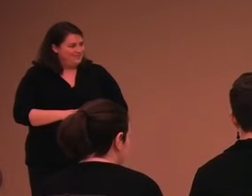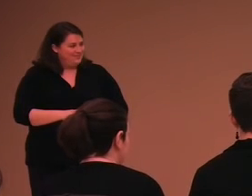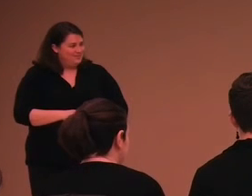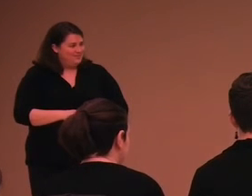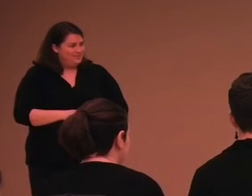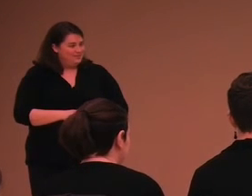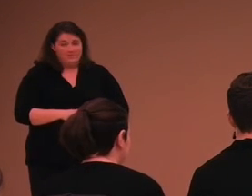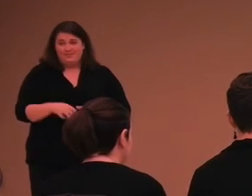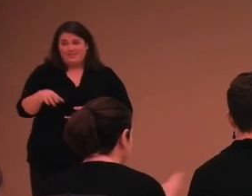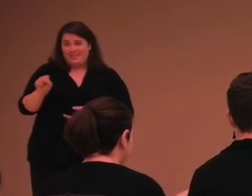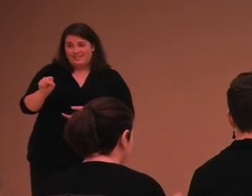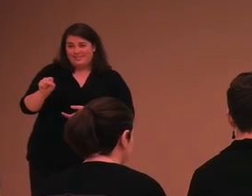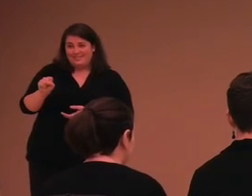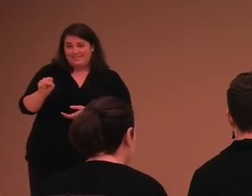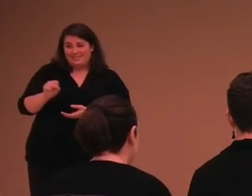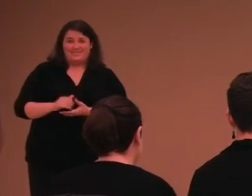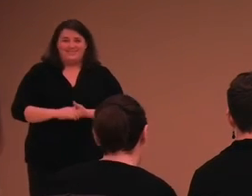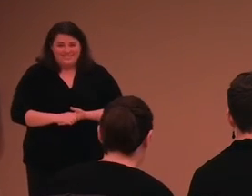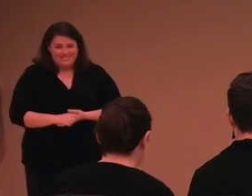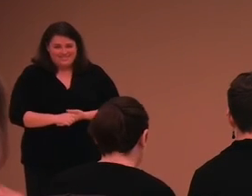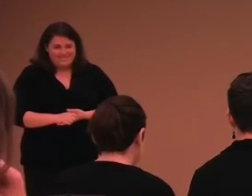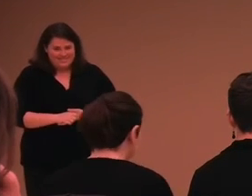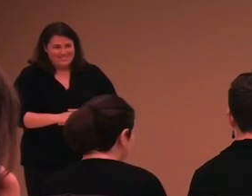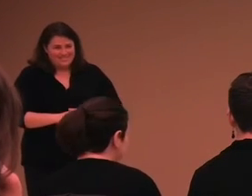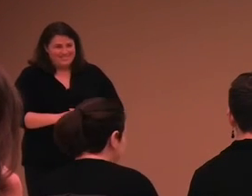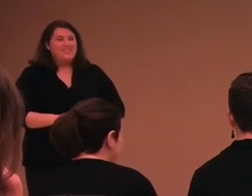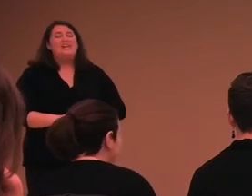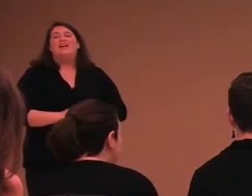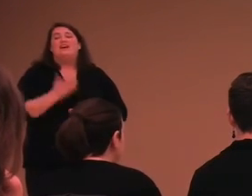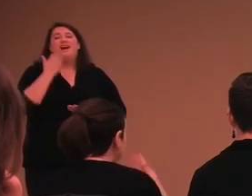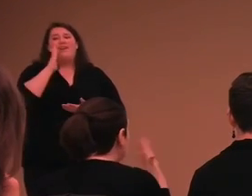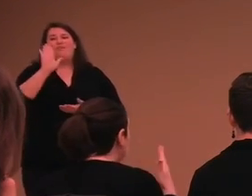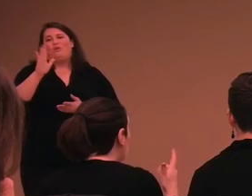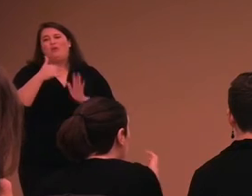Yes, so if I don't know how large of an exhibit you're speaking of